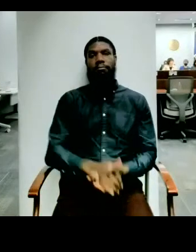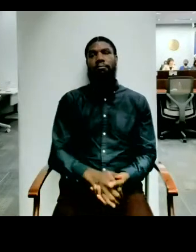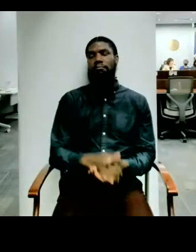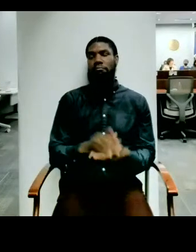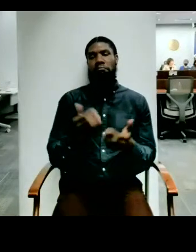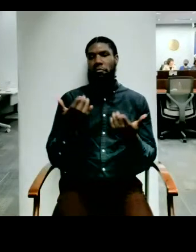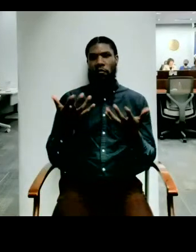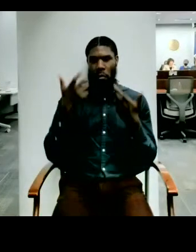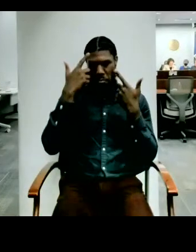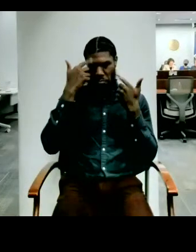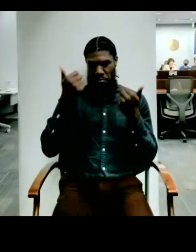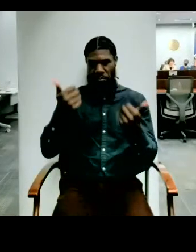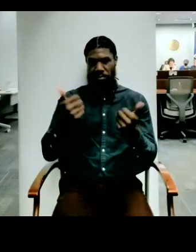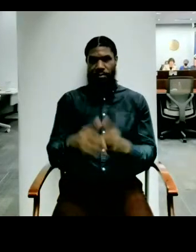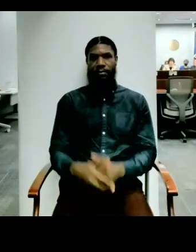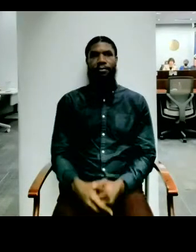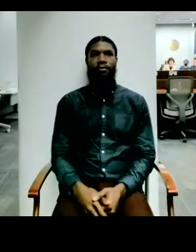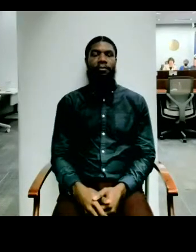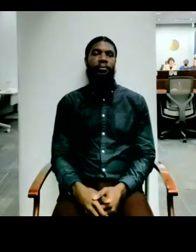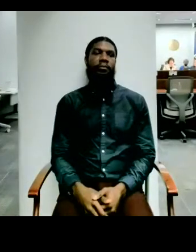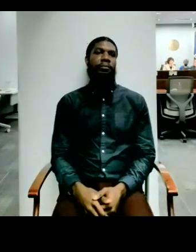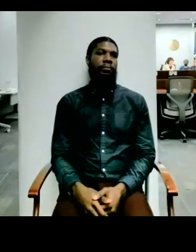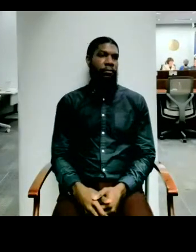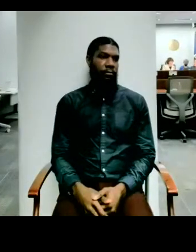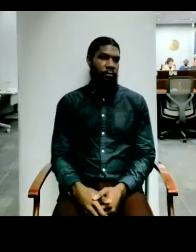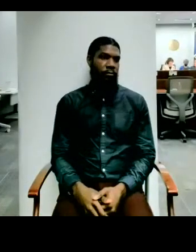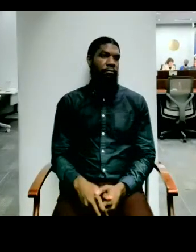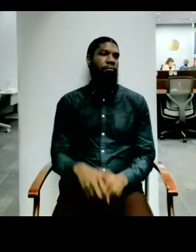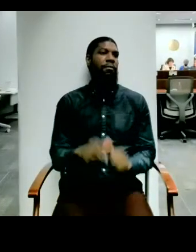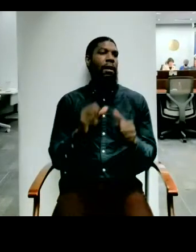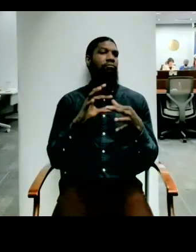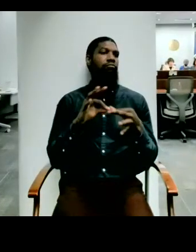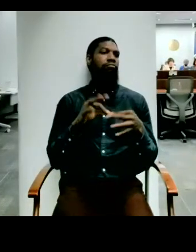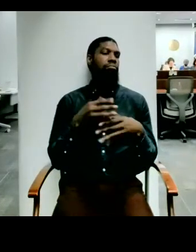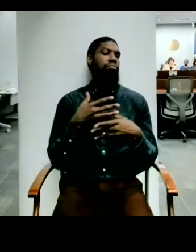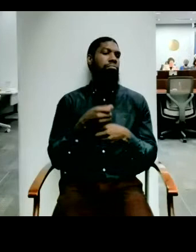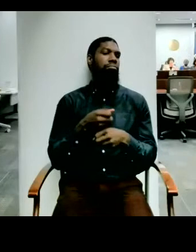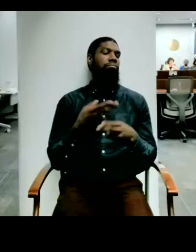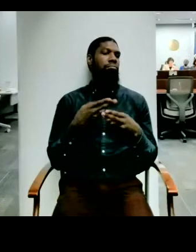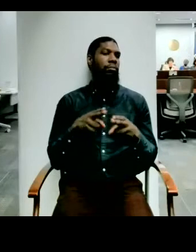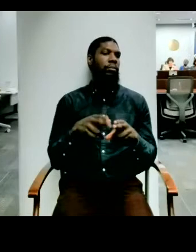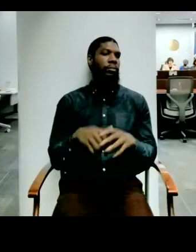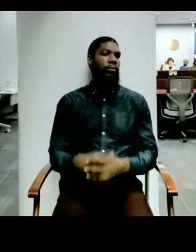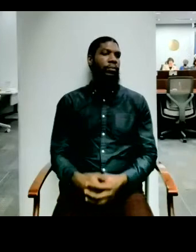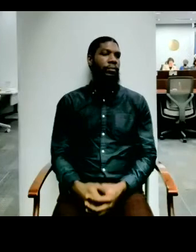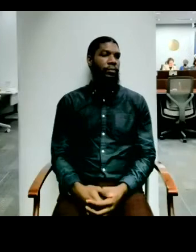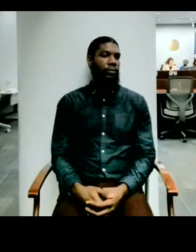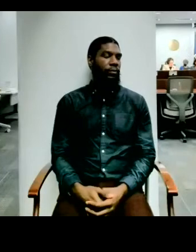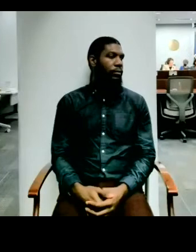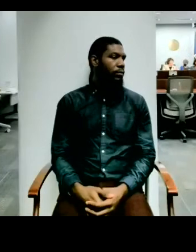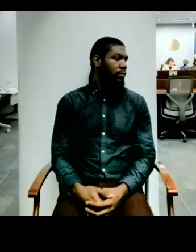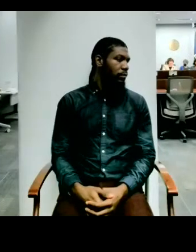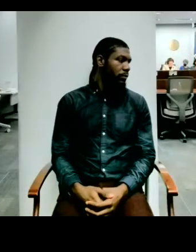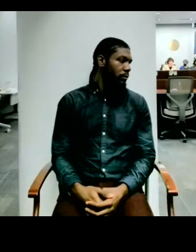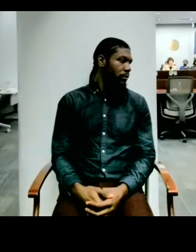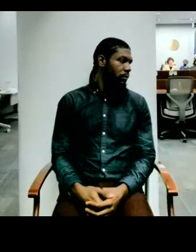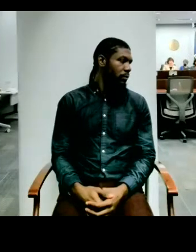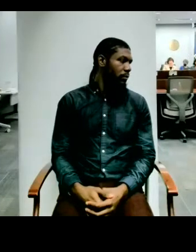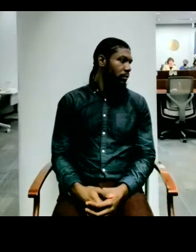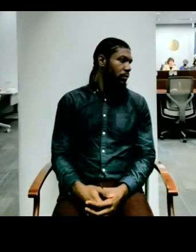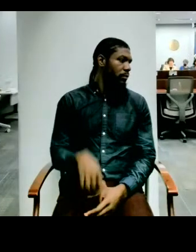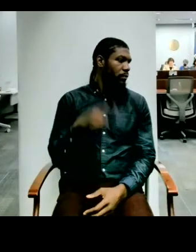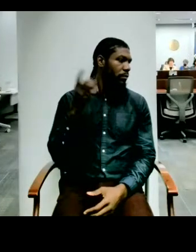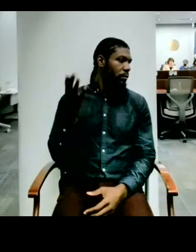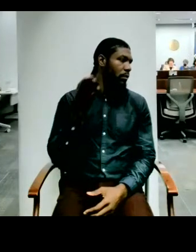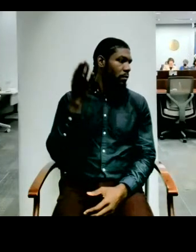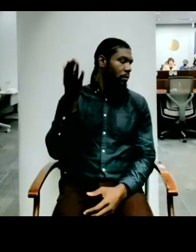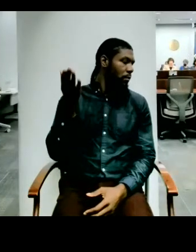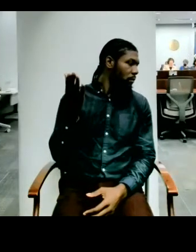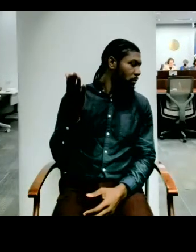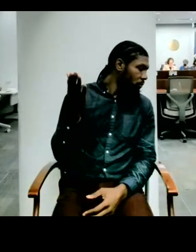I can um just speak briefly to this. I think this motion is at best premature. I think